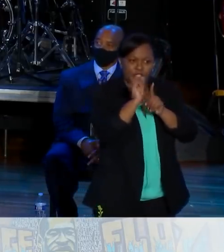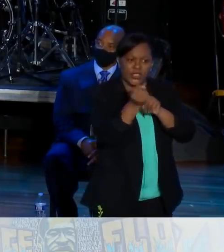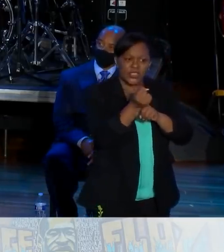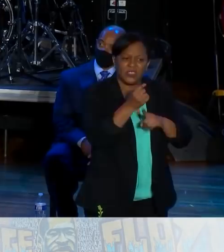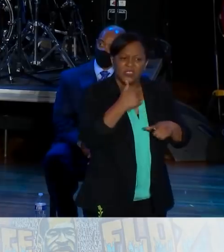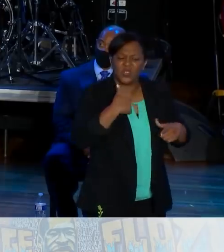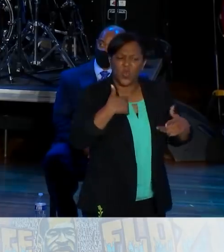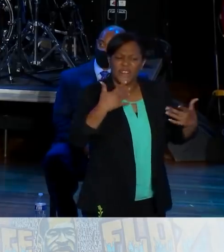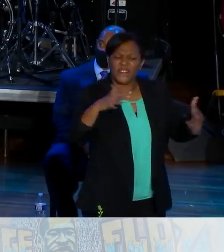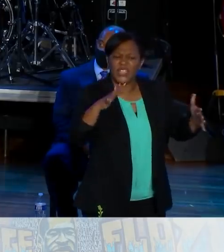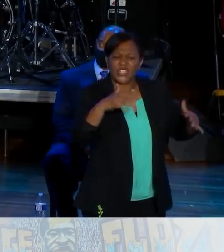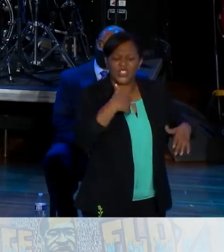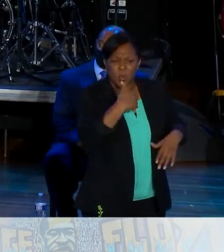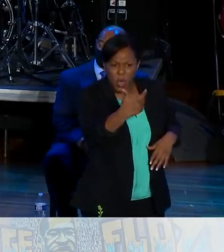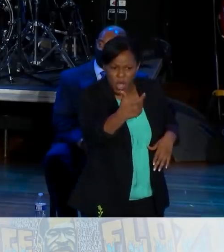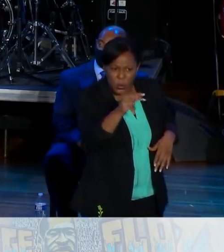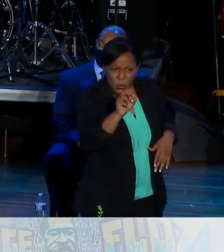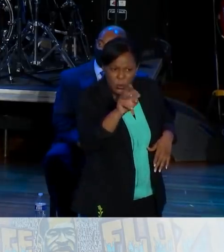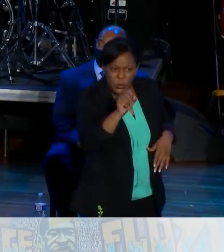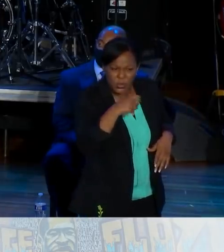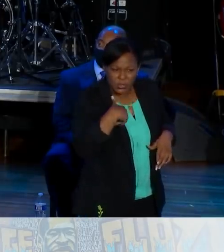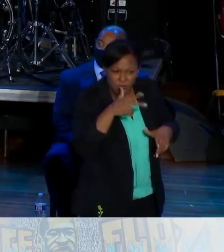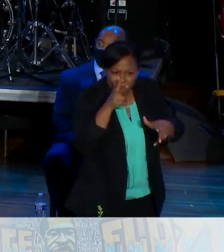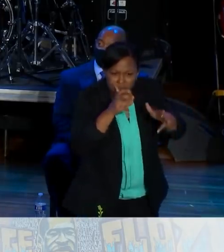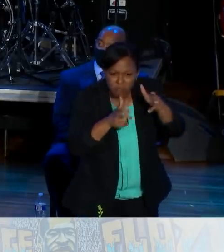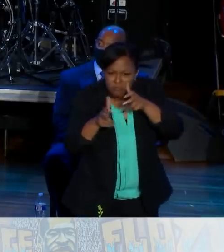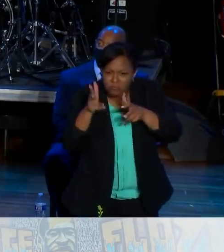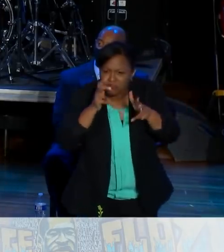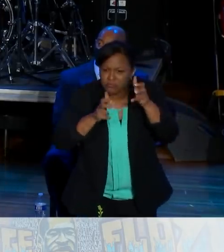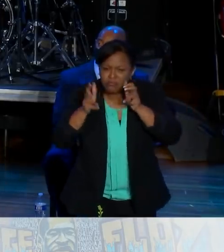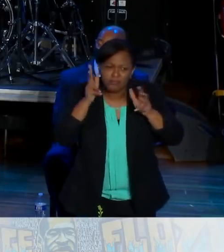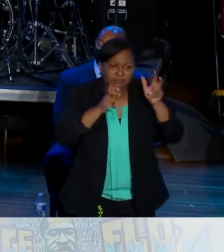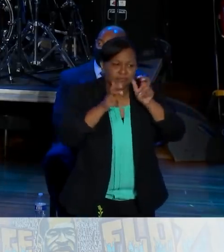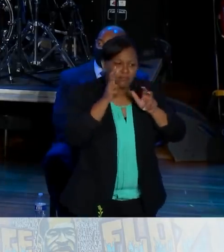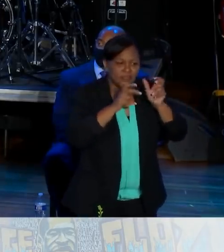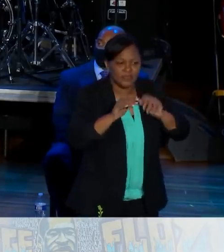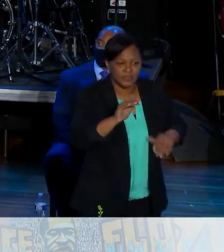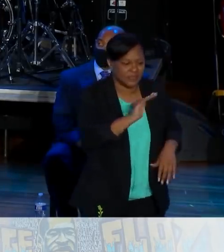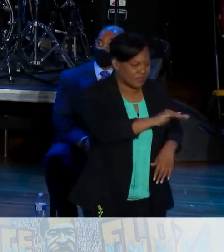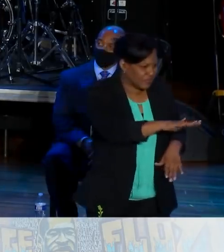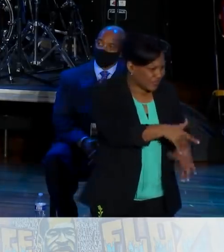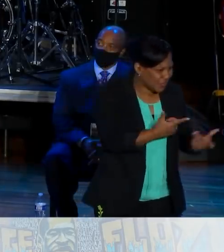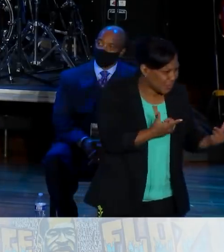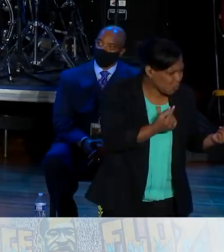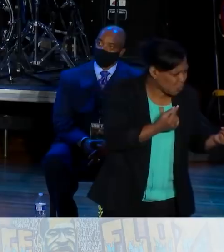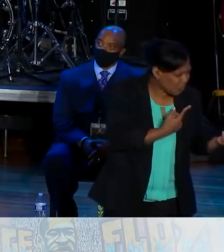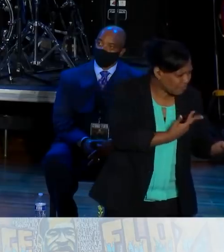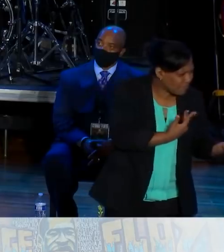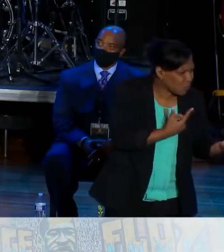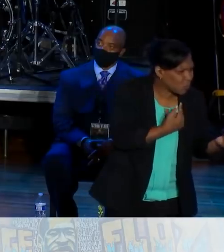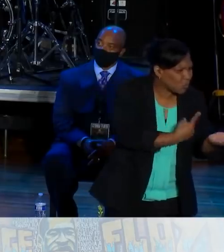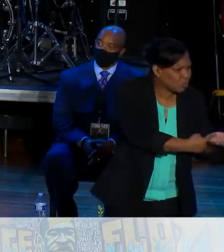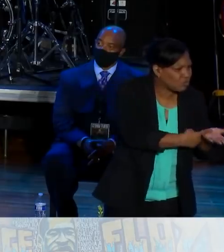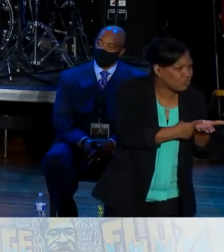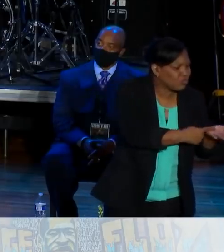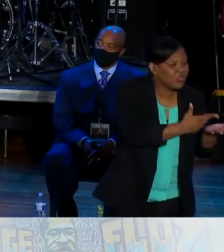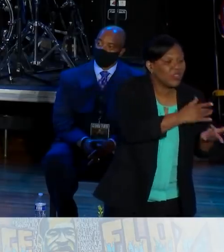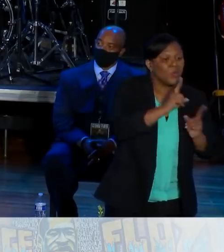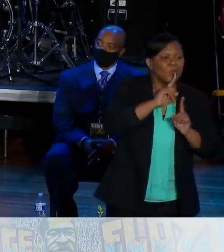HAPPENING WITH THIS CASE, AND I HAD ALREADY HEARD ABOUT IT IN THE MEDIA AND IMMEDIATELY I SAID, WELL, LET ME KNOW WHAT